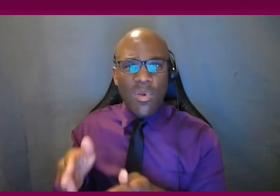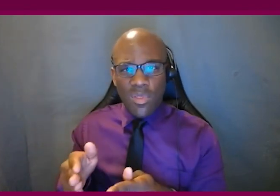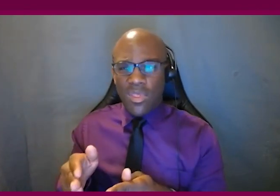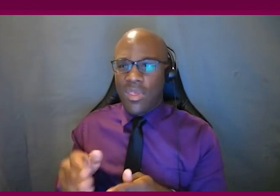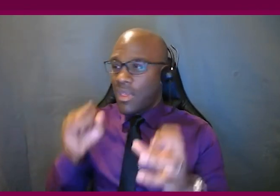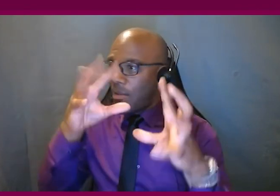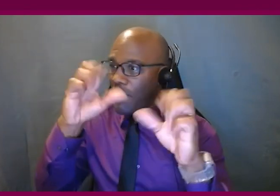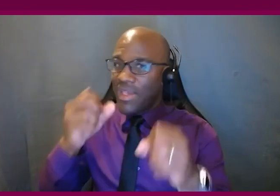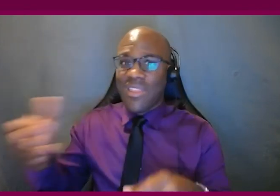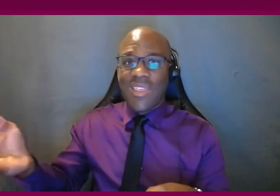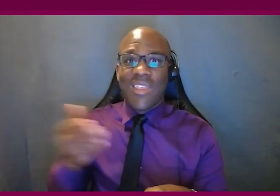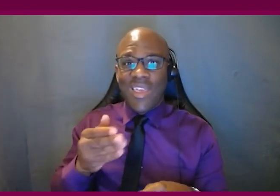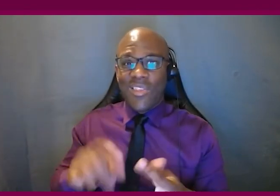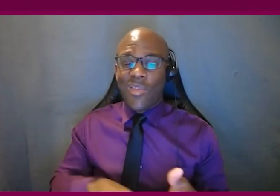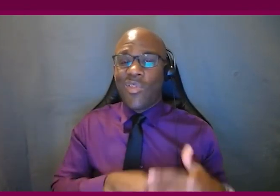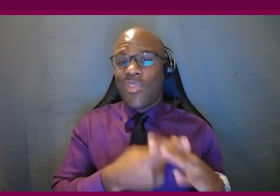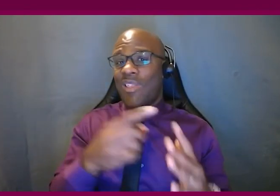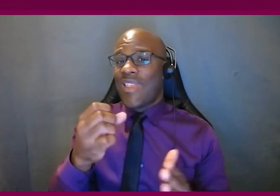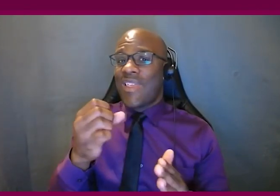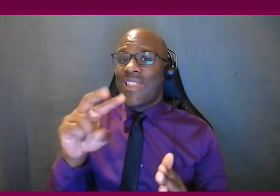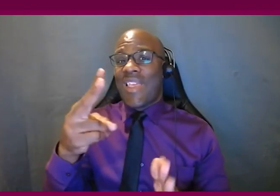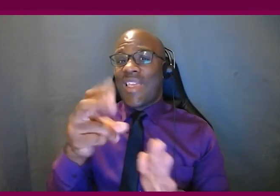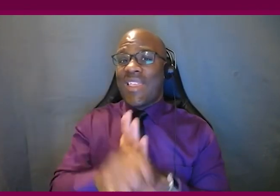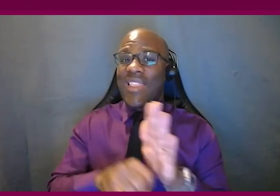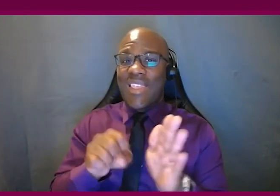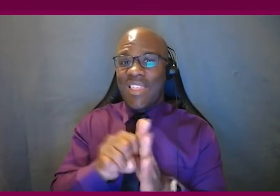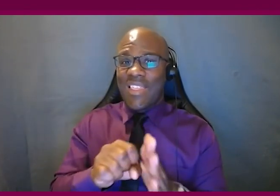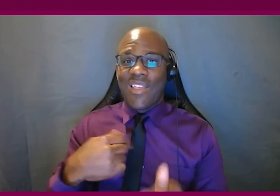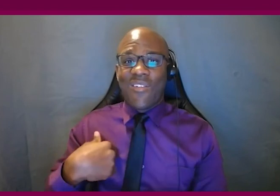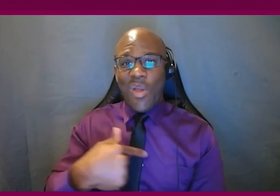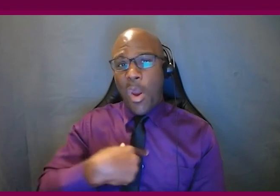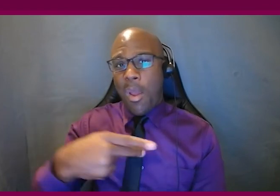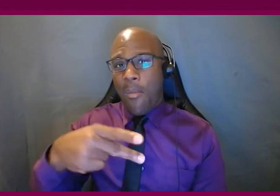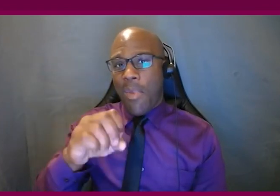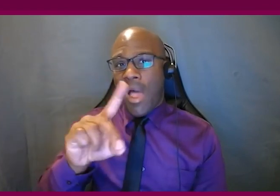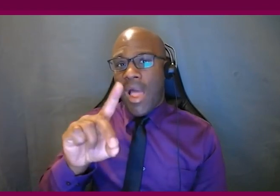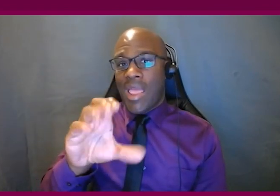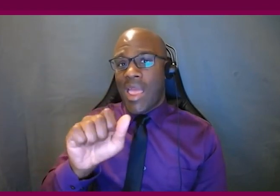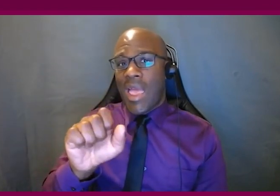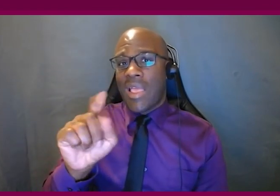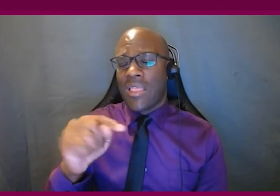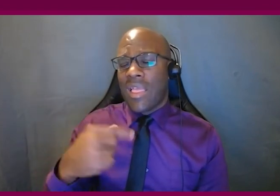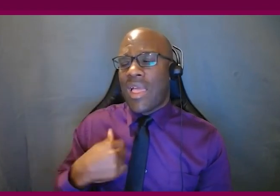Thank you to all of you at home for tuning into today's episode and I look forward to